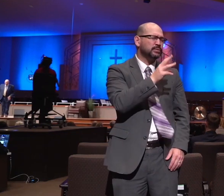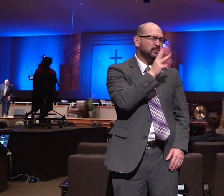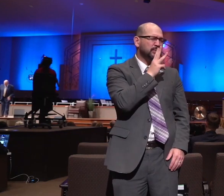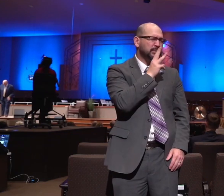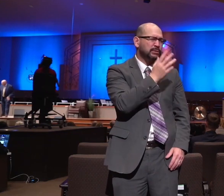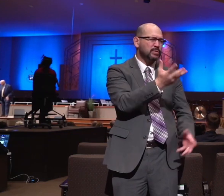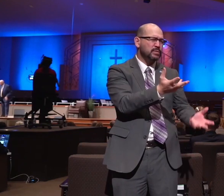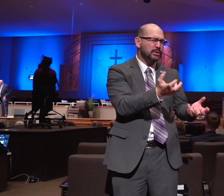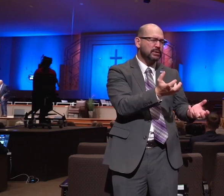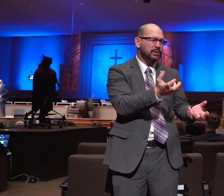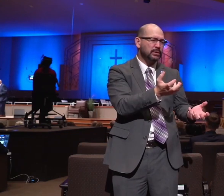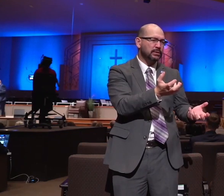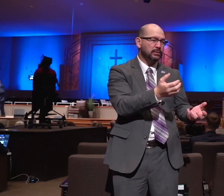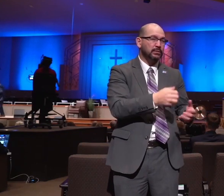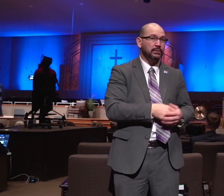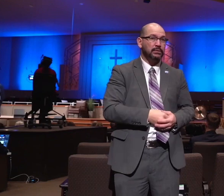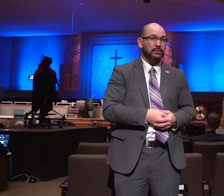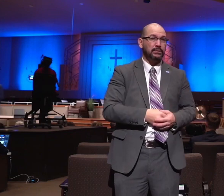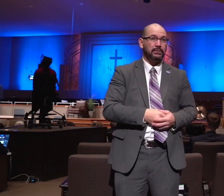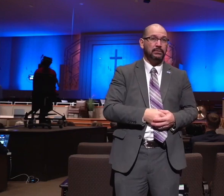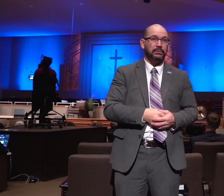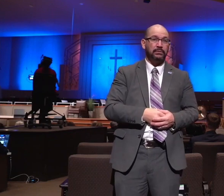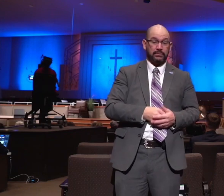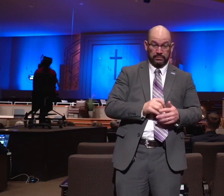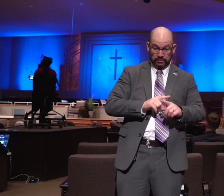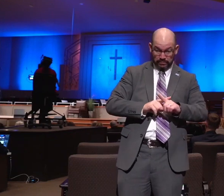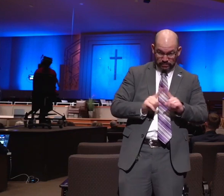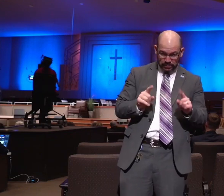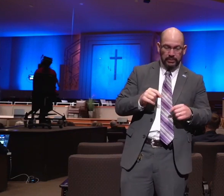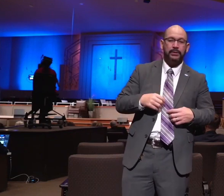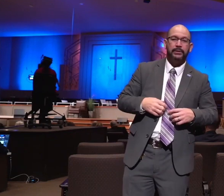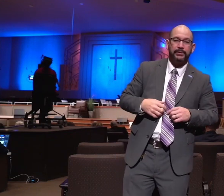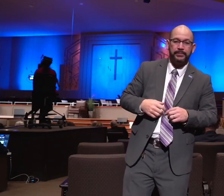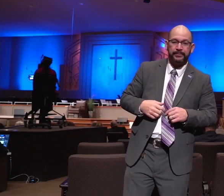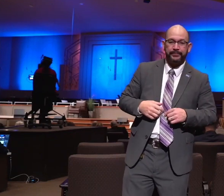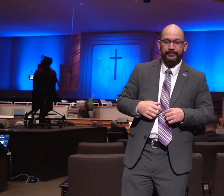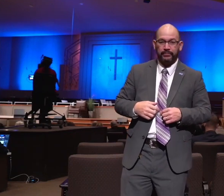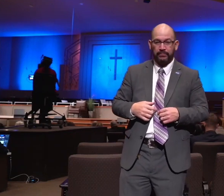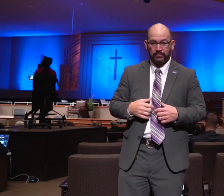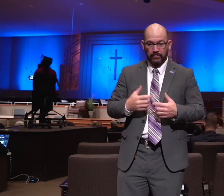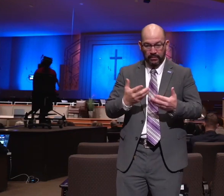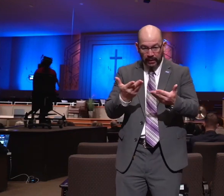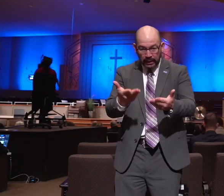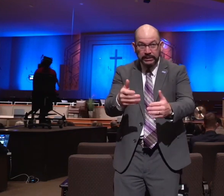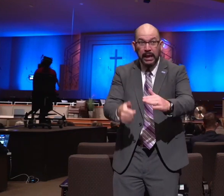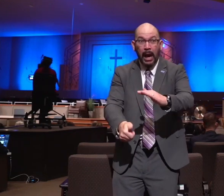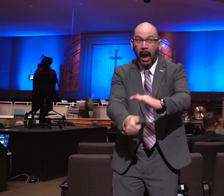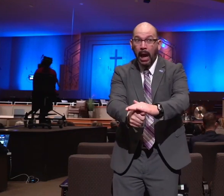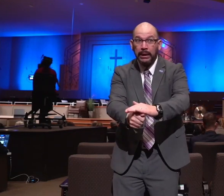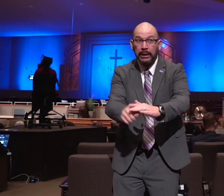but David had a difficulty